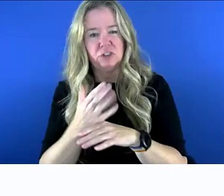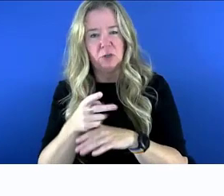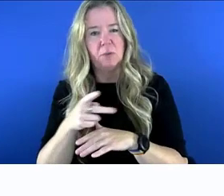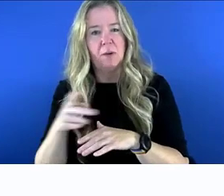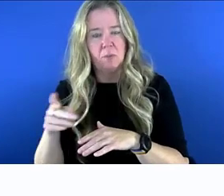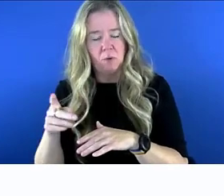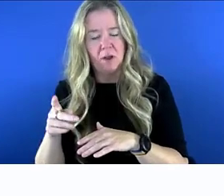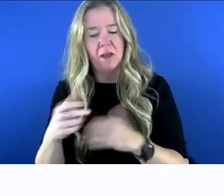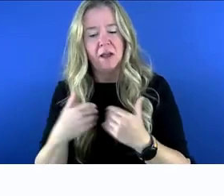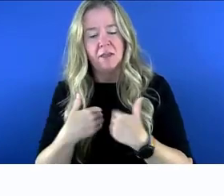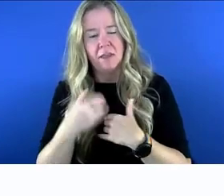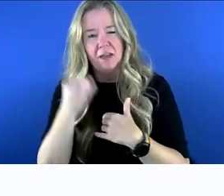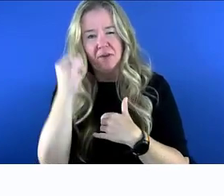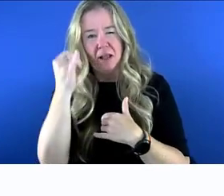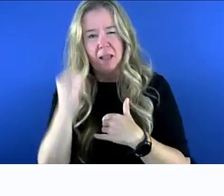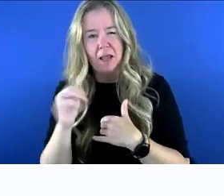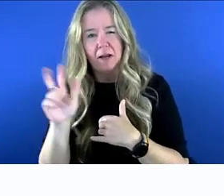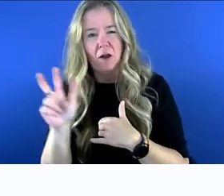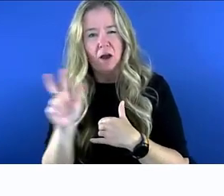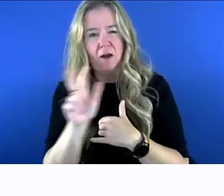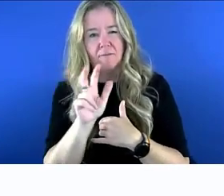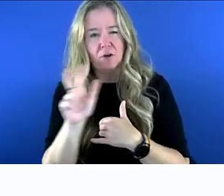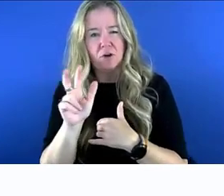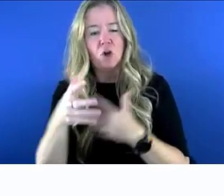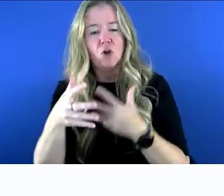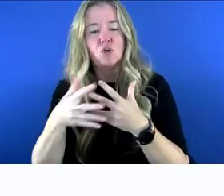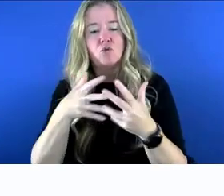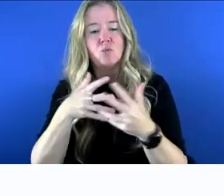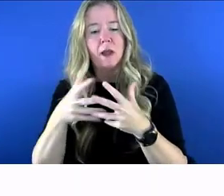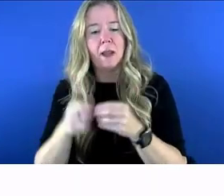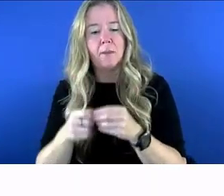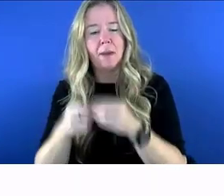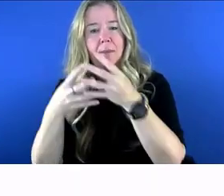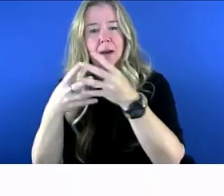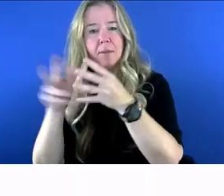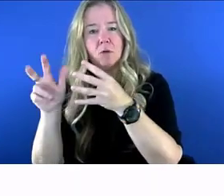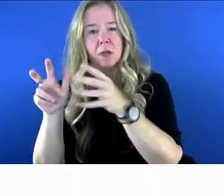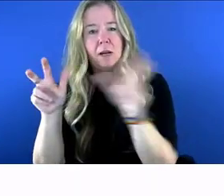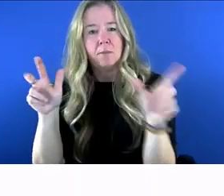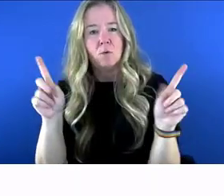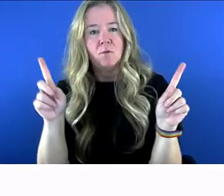There's a line right in between, and if you hover over that, you can actually move and adjust that to make sure